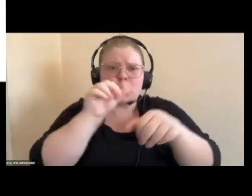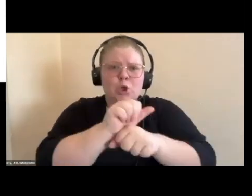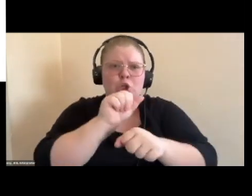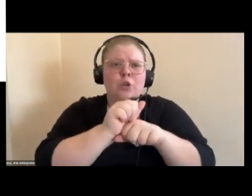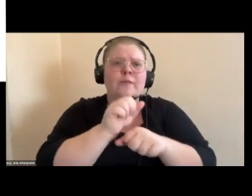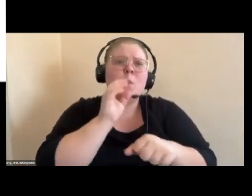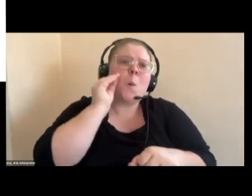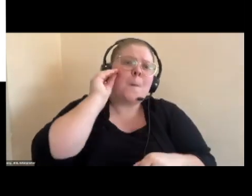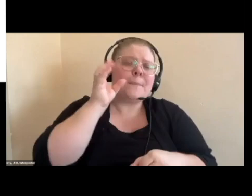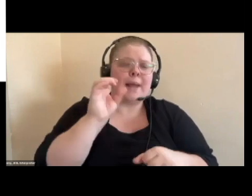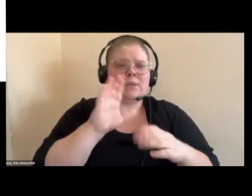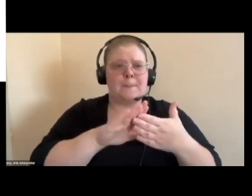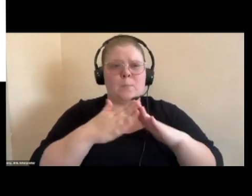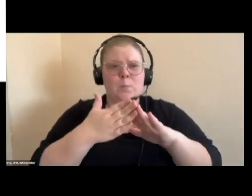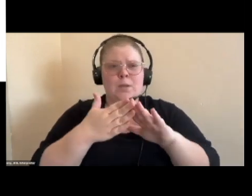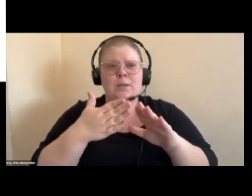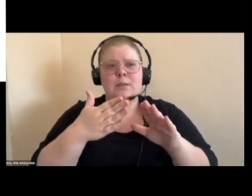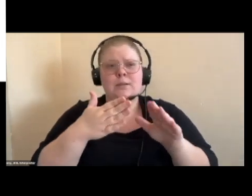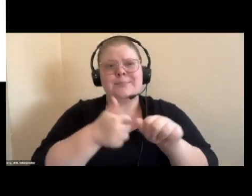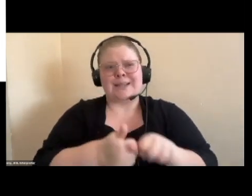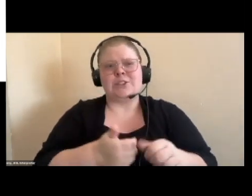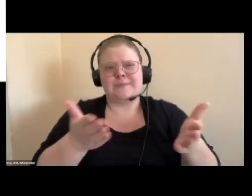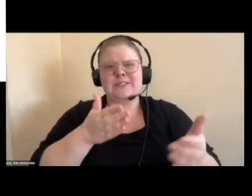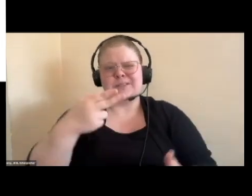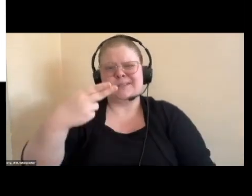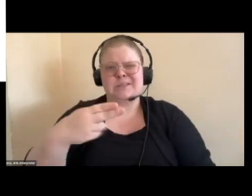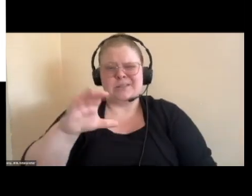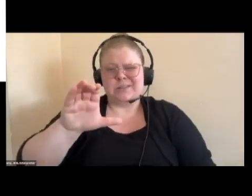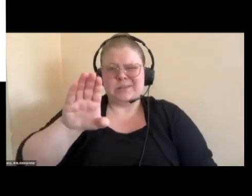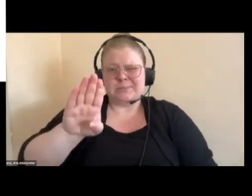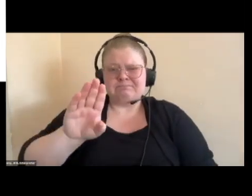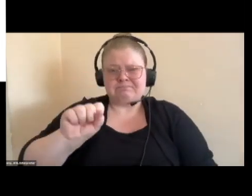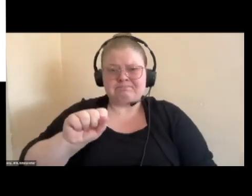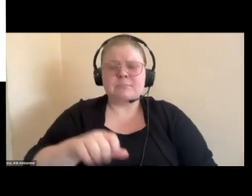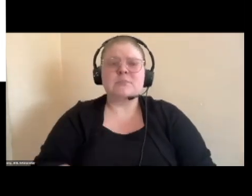So we know Covid's had a, you know,